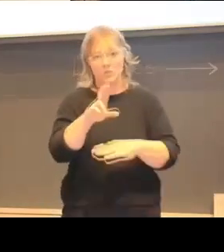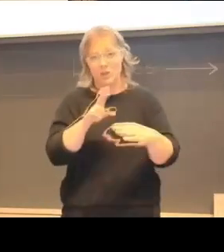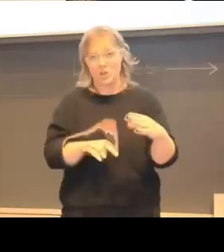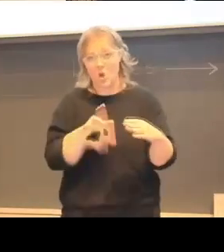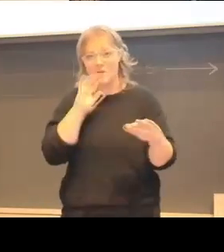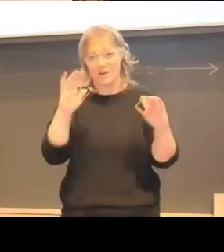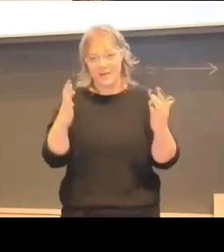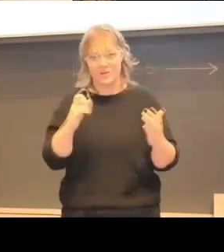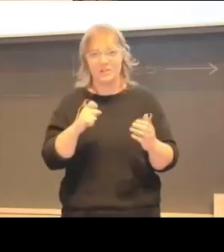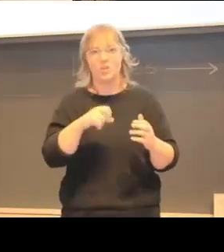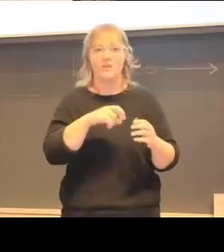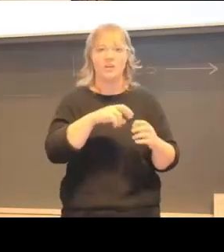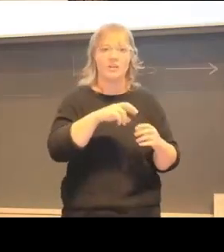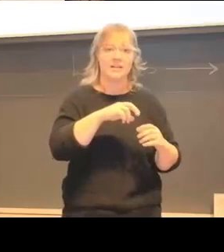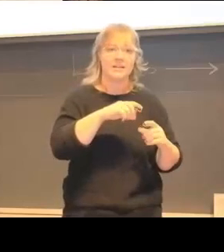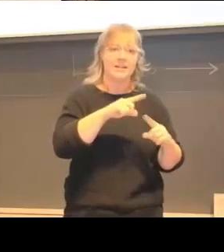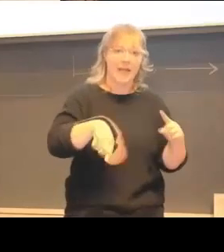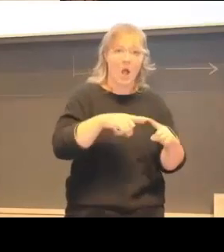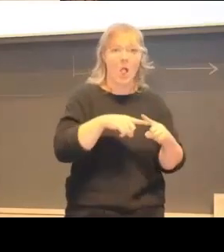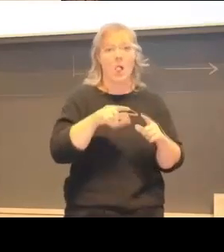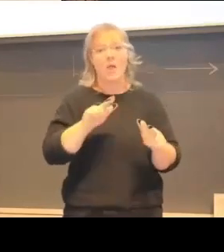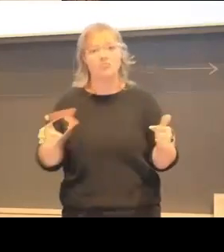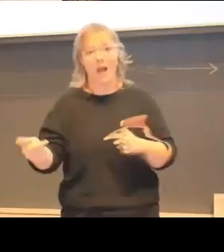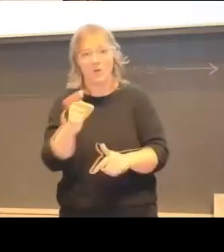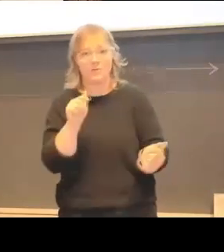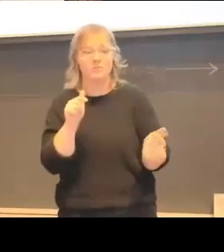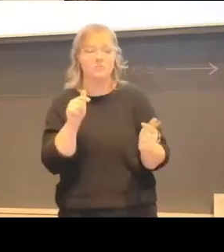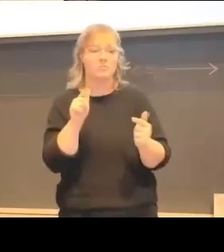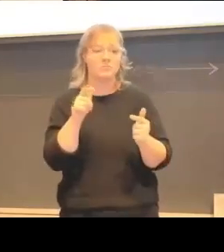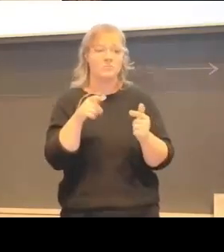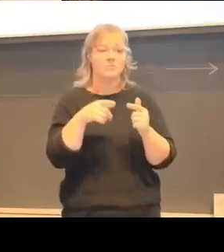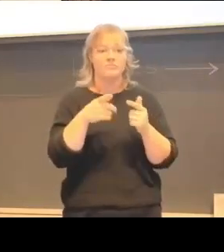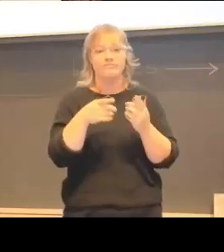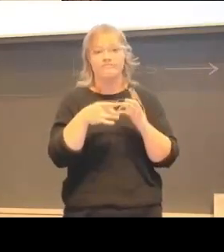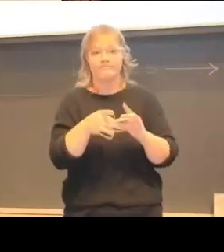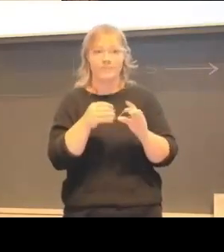and rounds support our hypothesis about coding of experts versus learner and self in relation